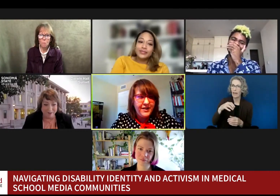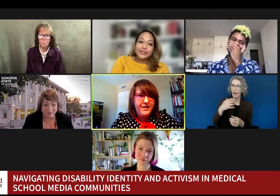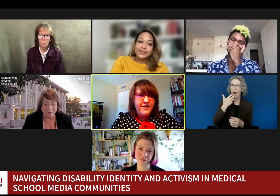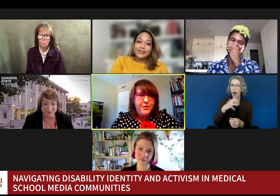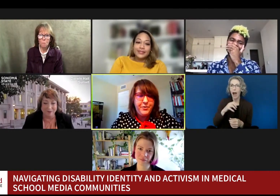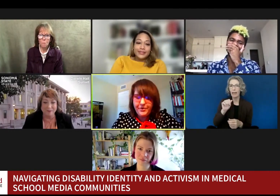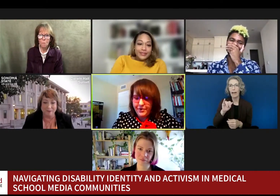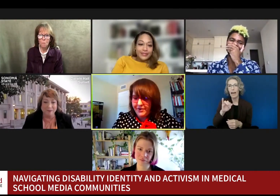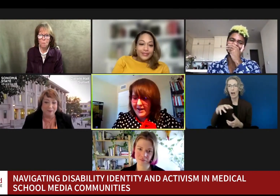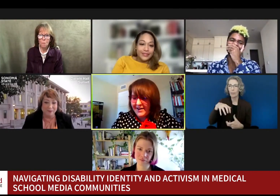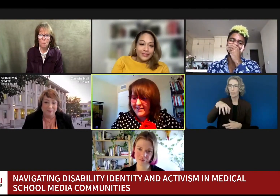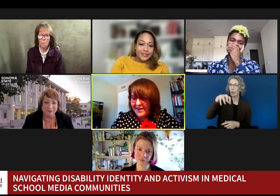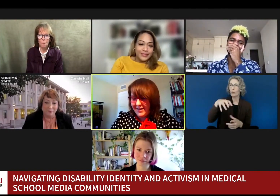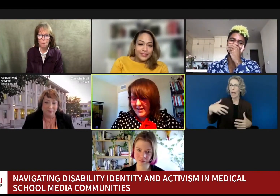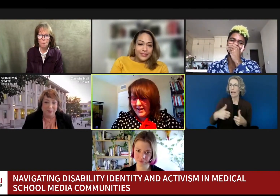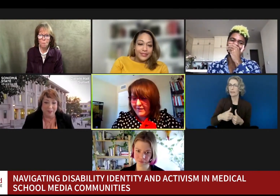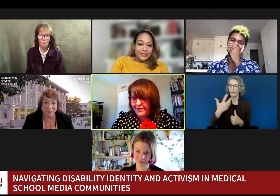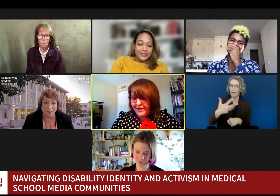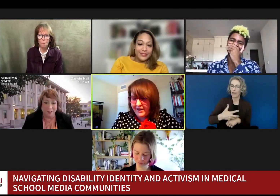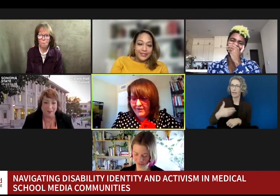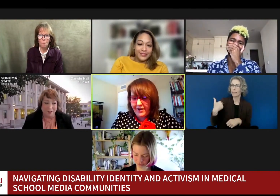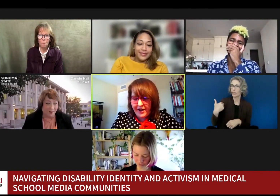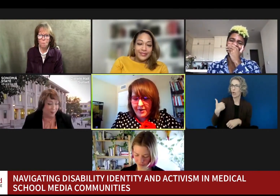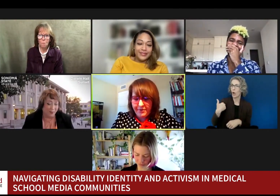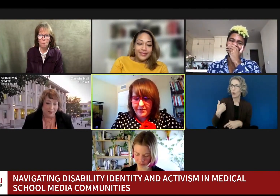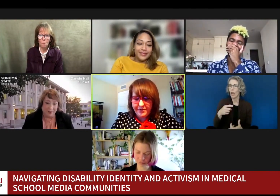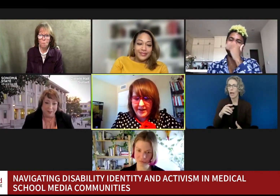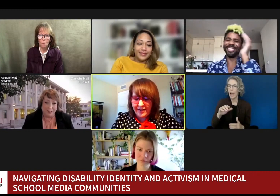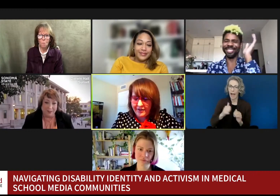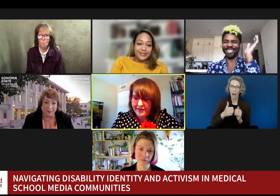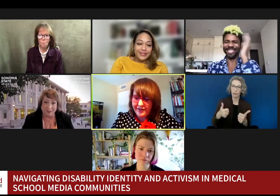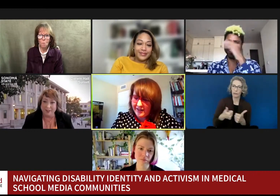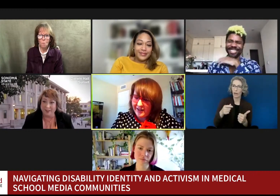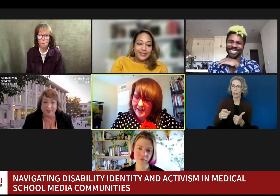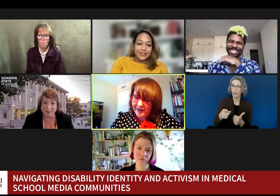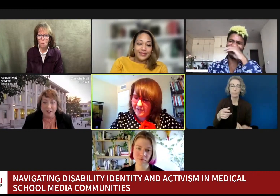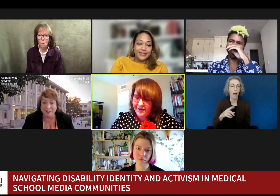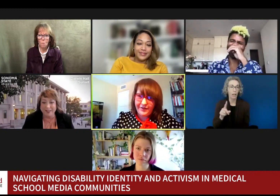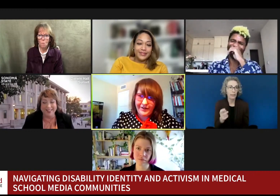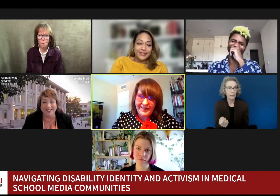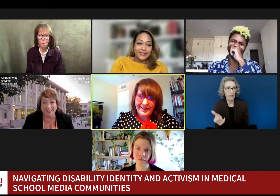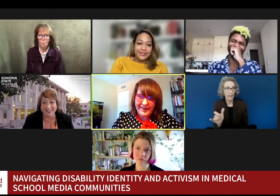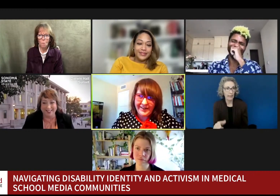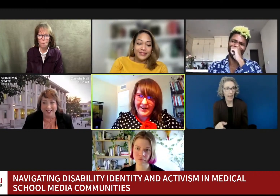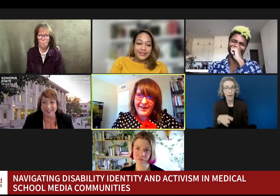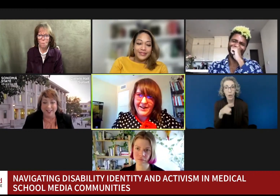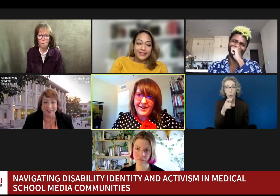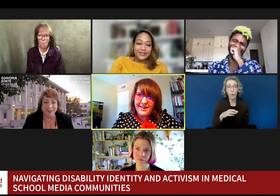then who gained anything out of snowing I love hot air balloons? I'll just delete it and get rid of it right there.